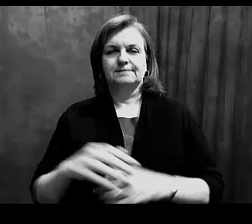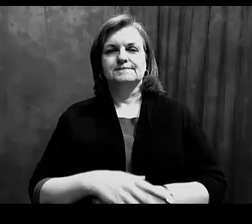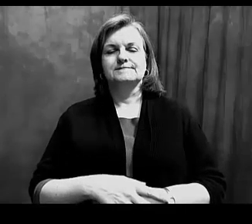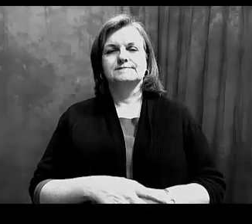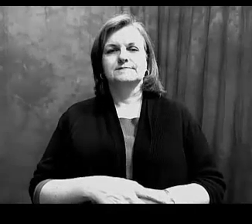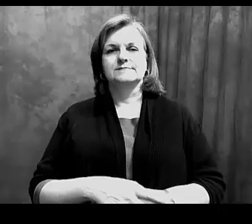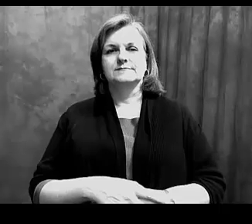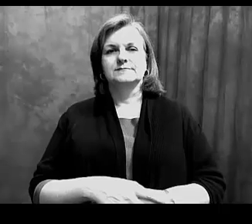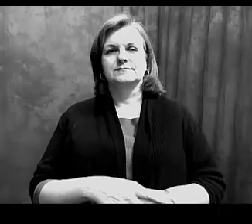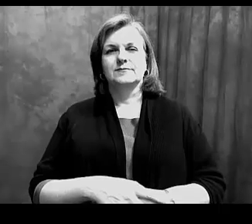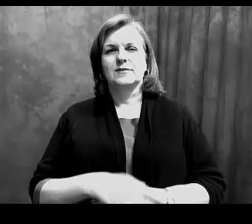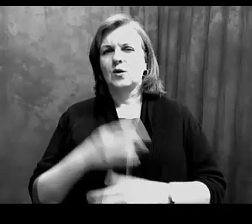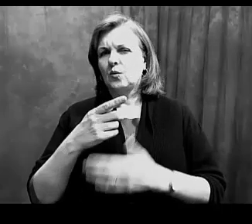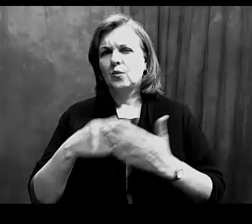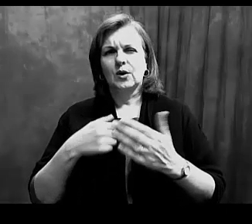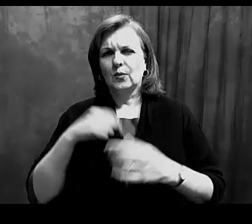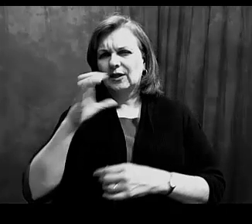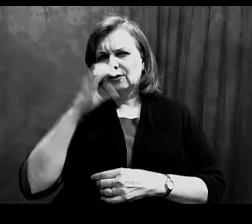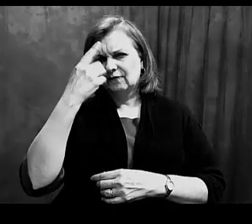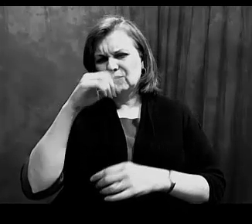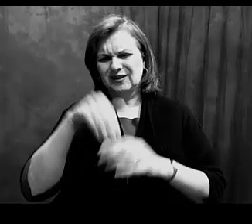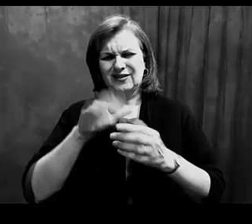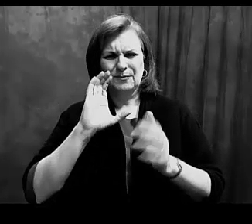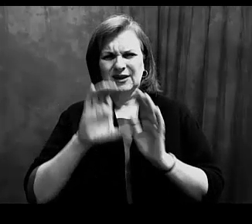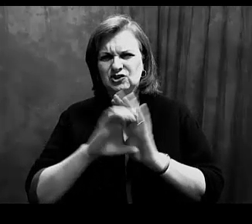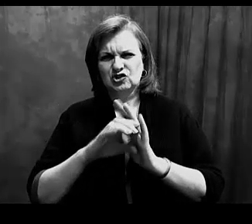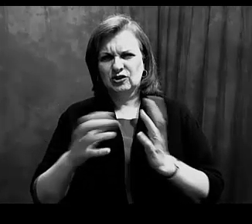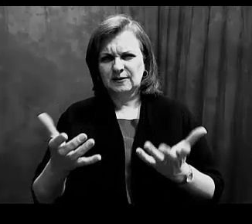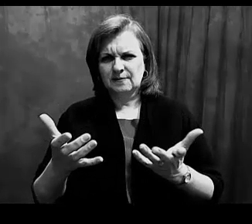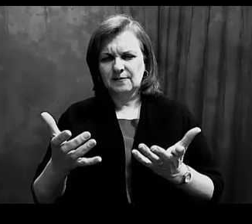so when we look at this picture of your chromosomes what are we looking for